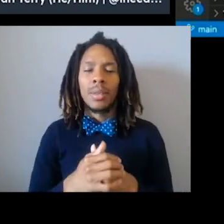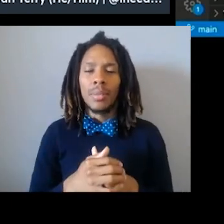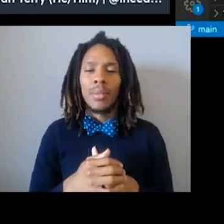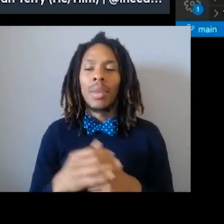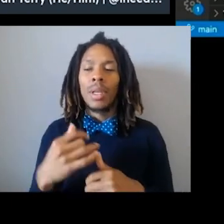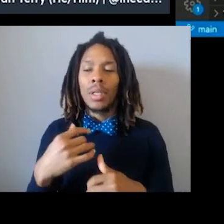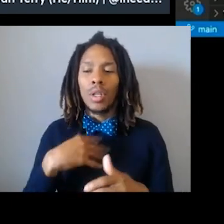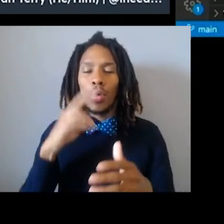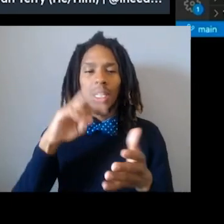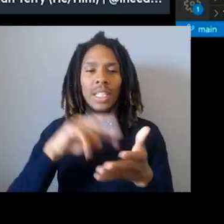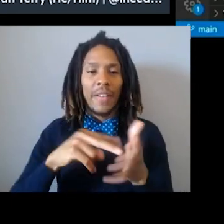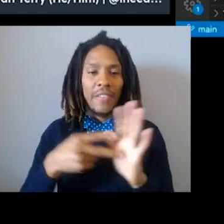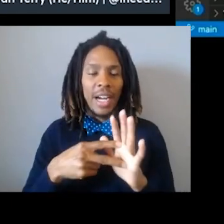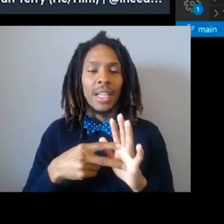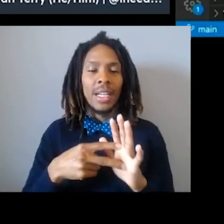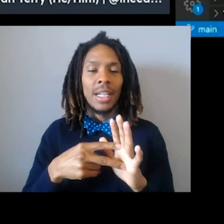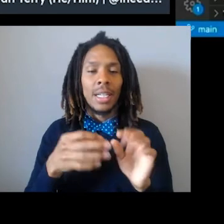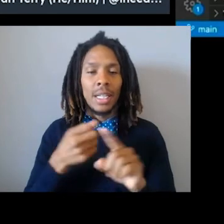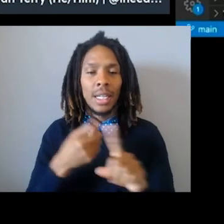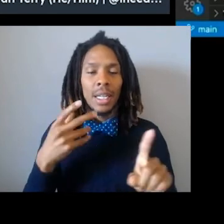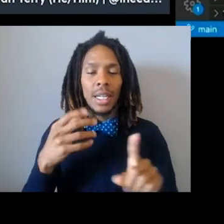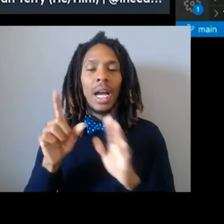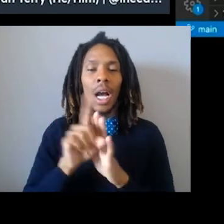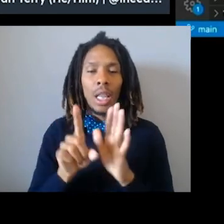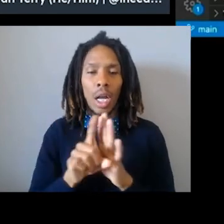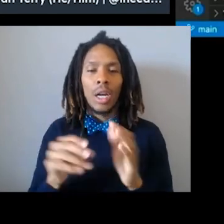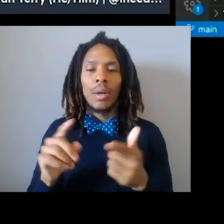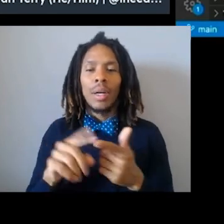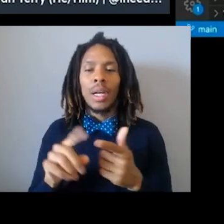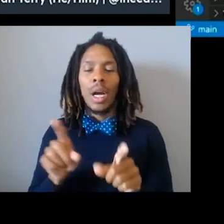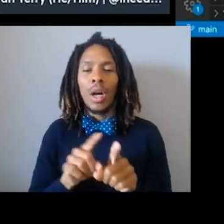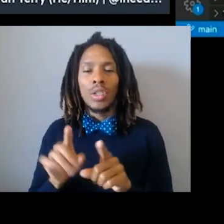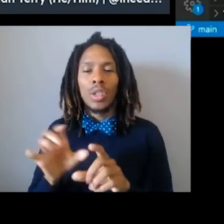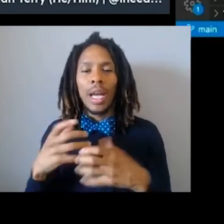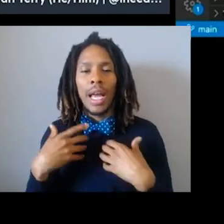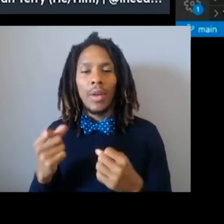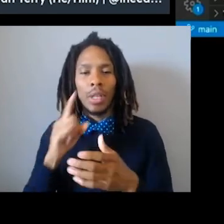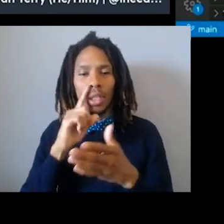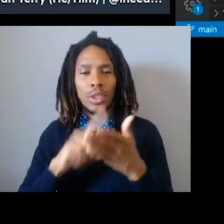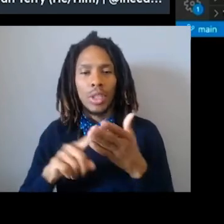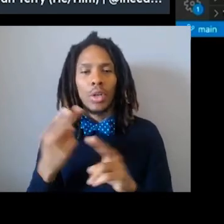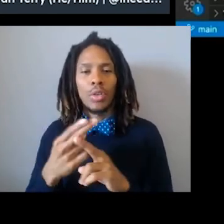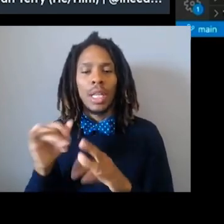and then we define a Route 53 Health Check using that alarm, right. So you'll hear, you'll see we set a name,